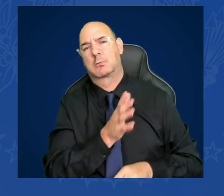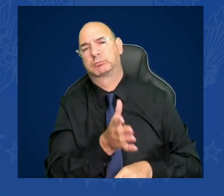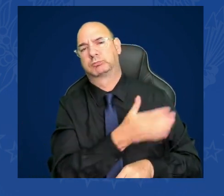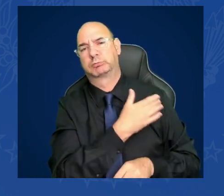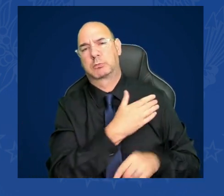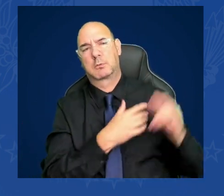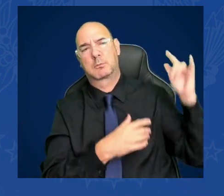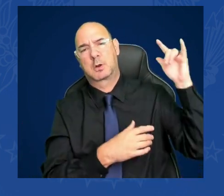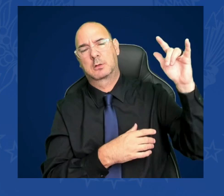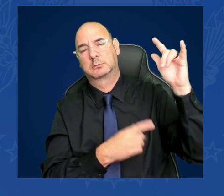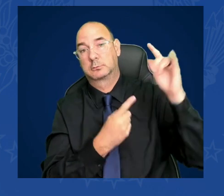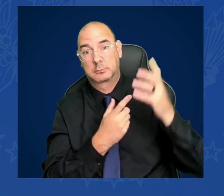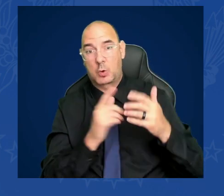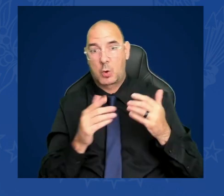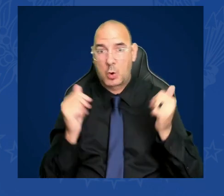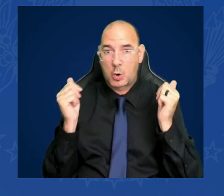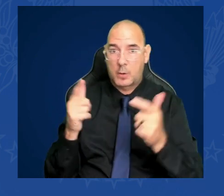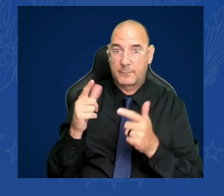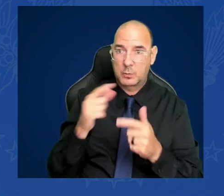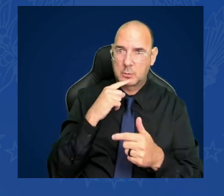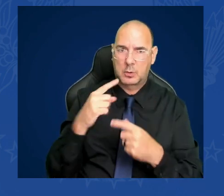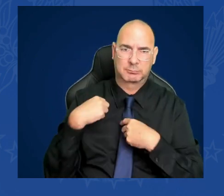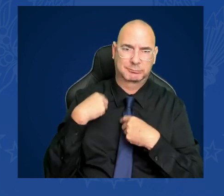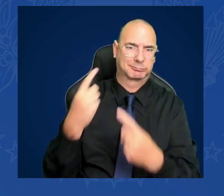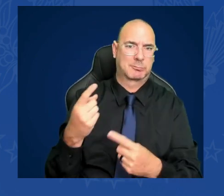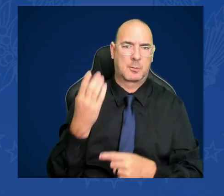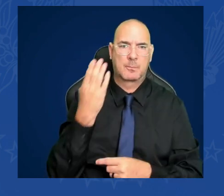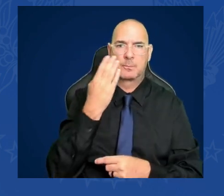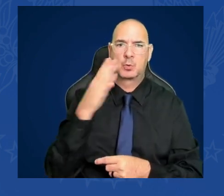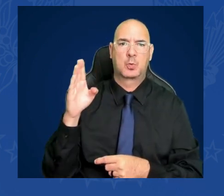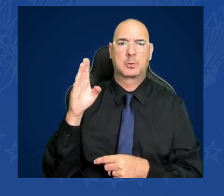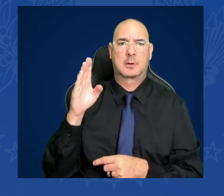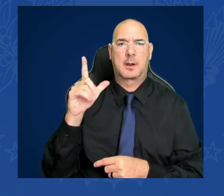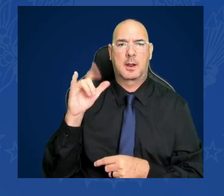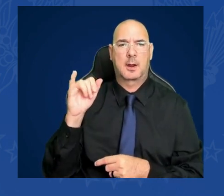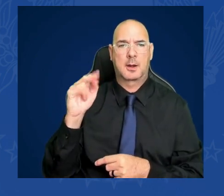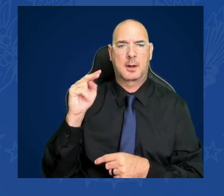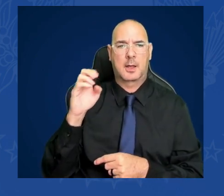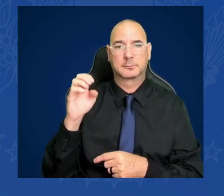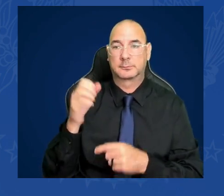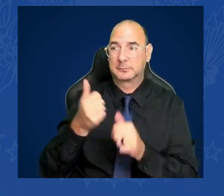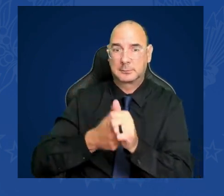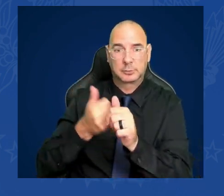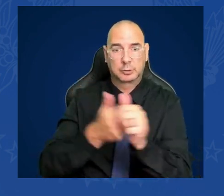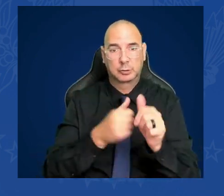Each of you has the opportunity, in fact, the responsibility to build a better Coast Guard